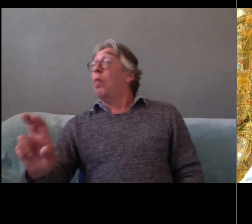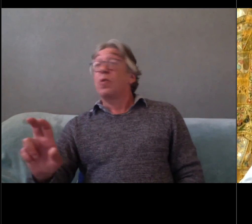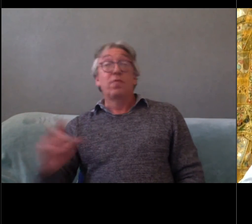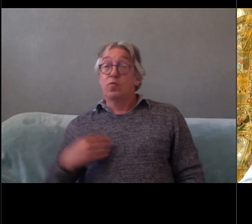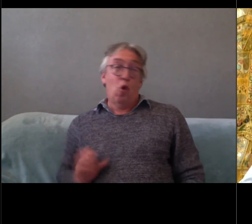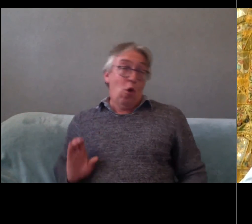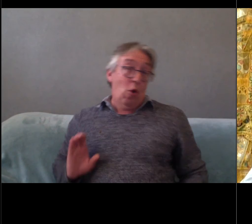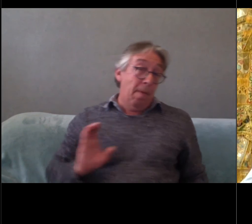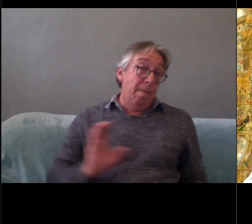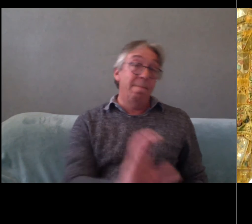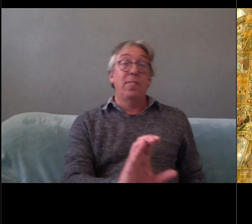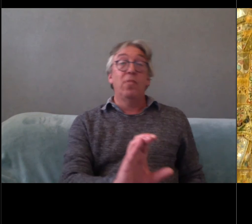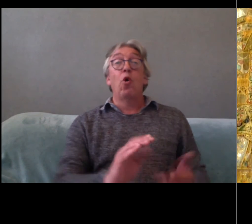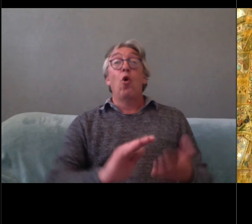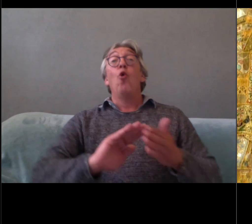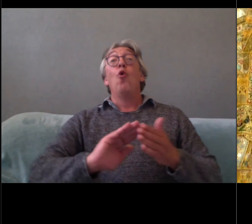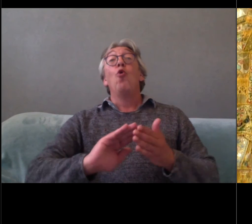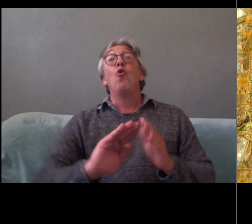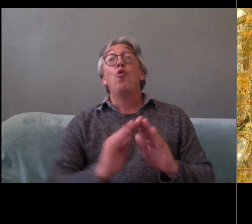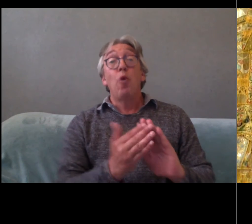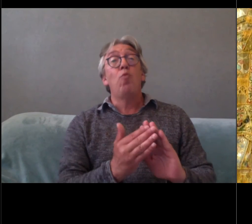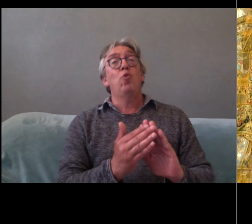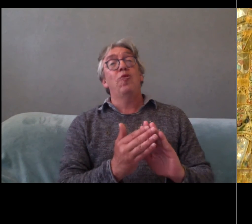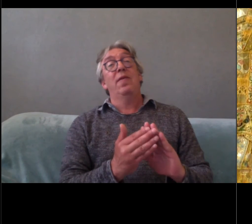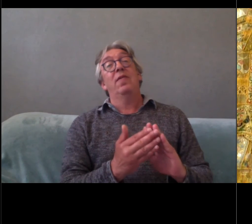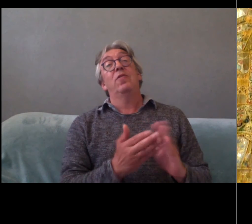These are the questions I'd like to pose to the two of you.